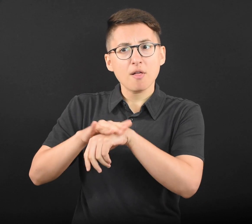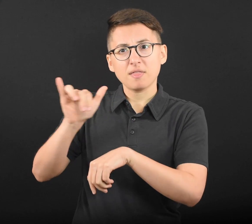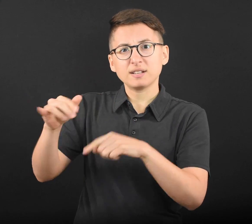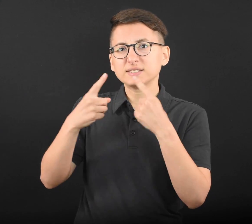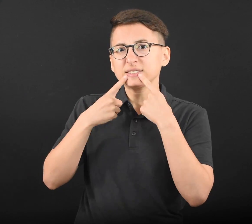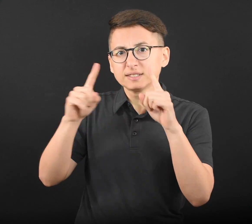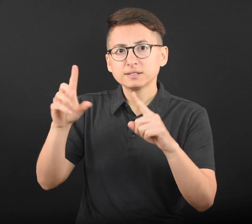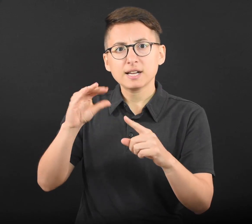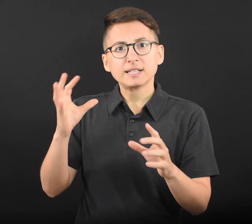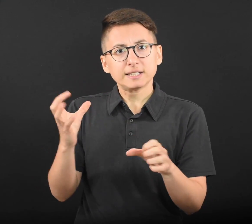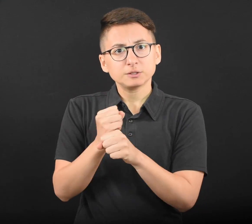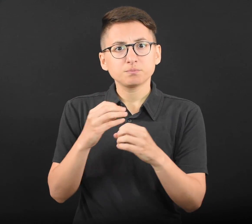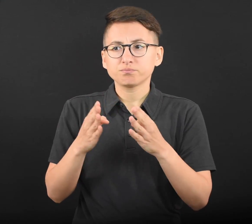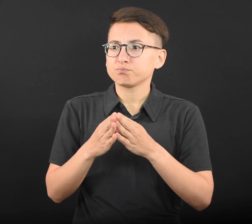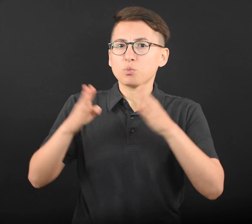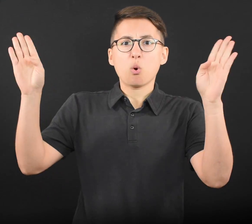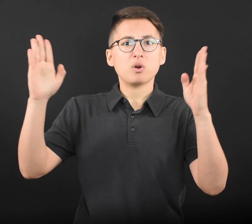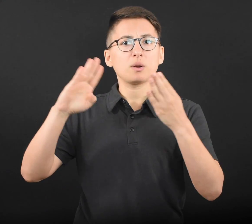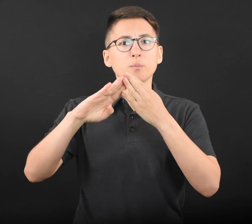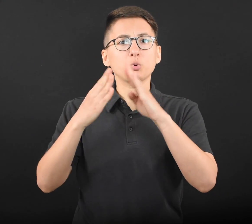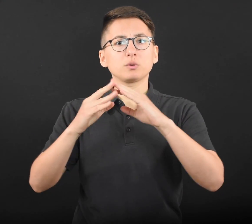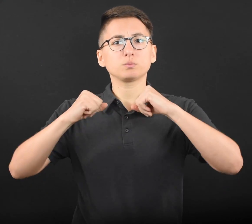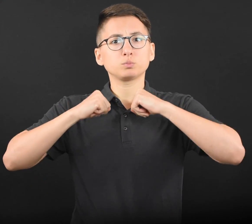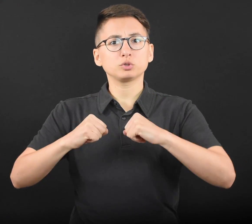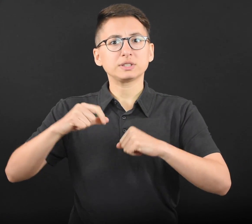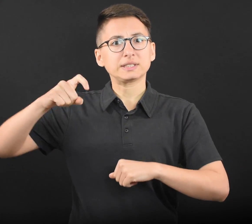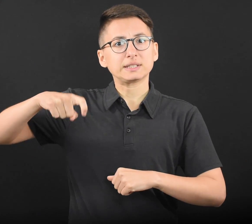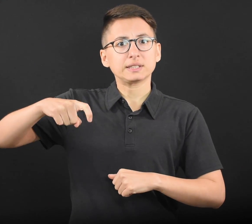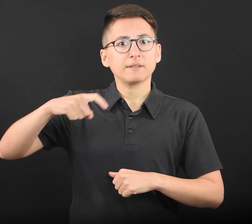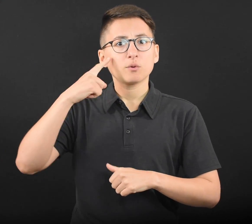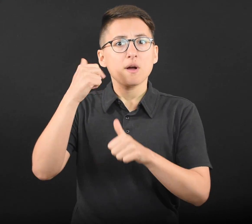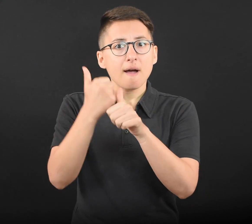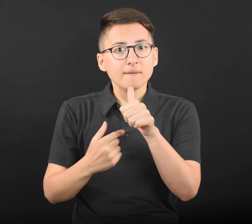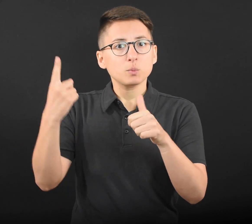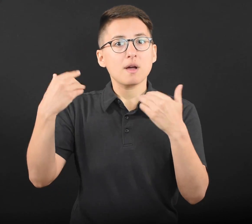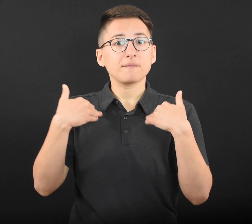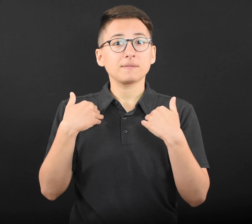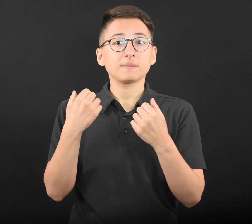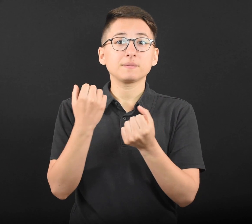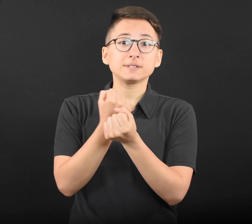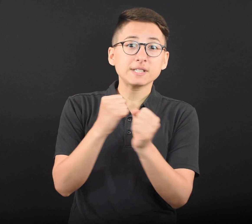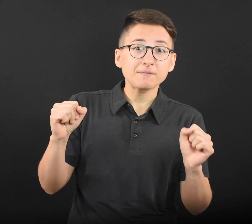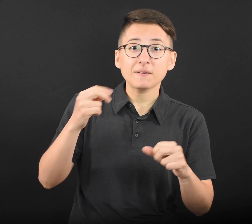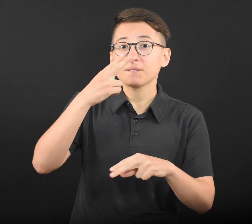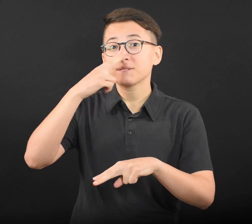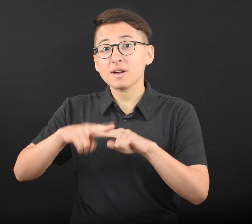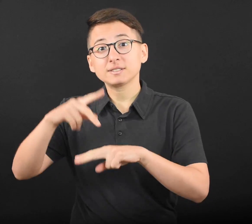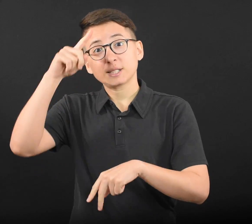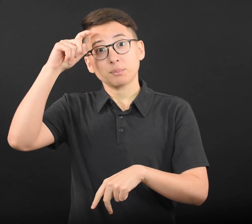and get the broad community protection needed for everyone to have the fun, safe summer they want.